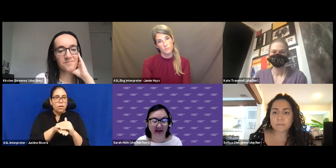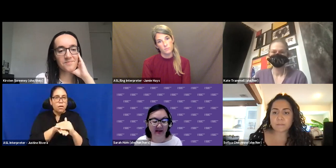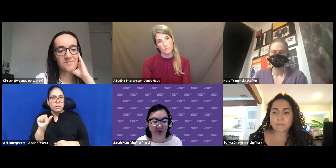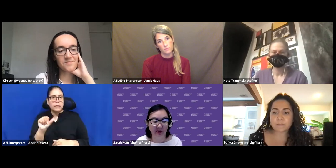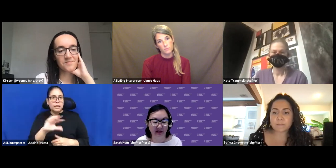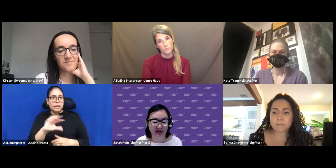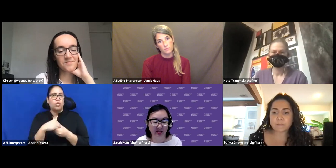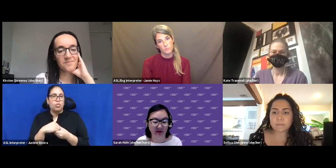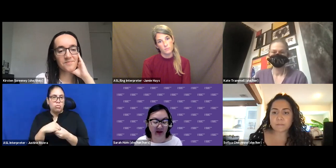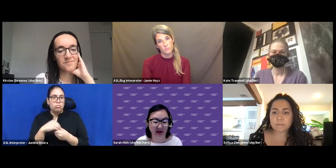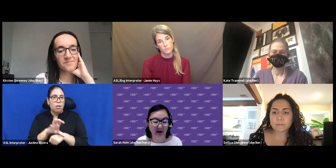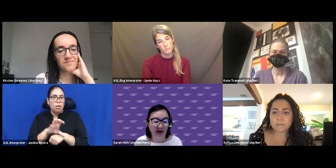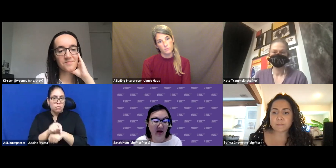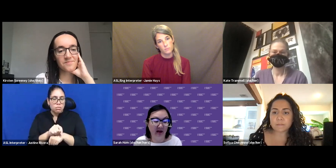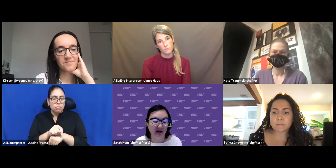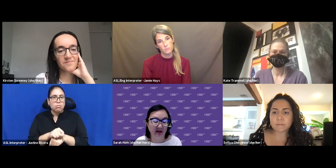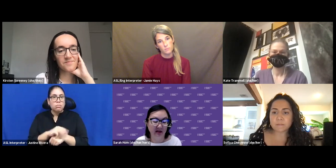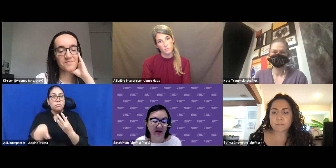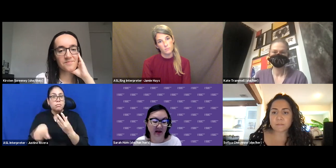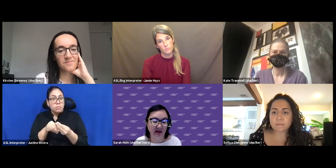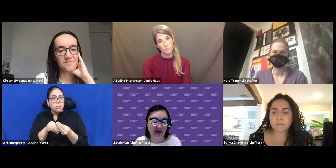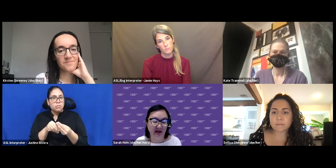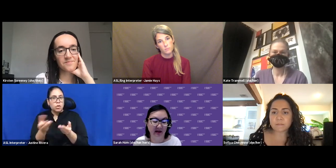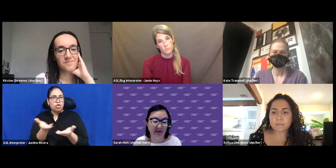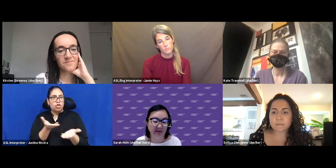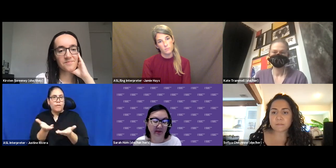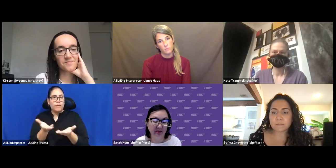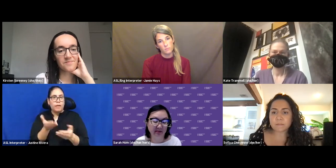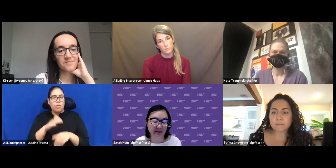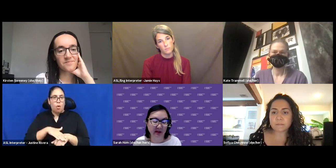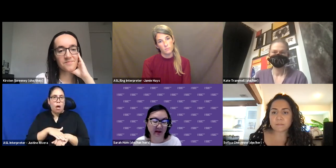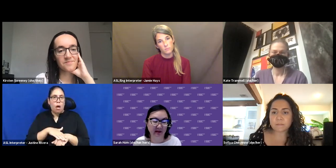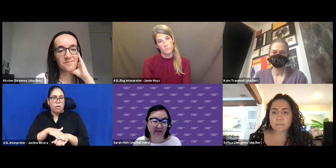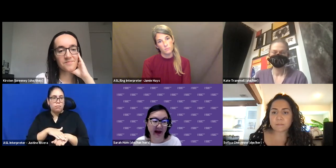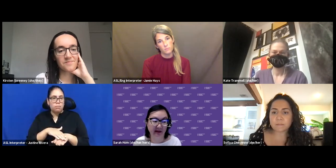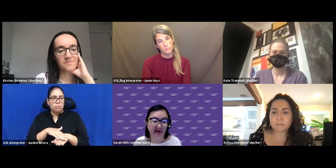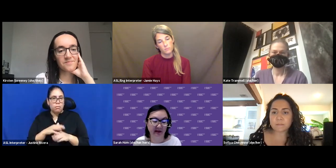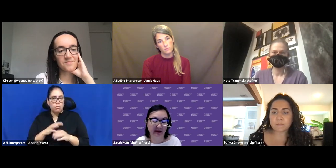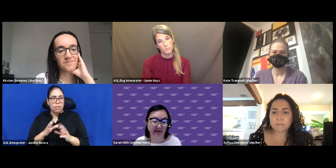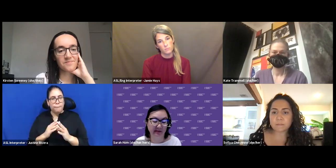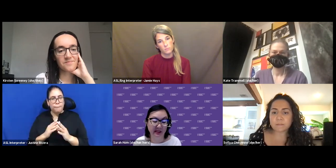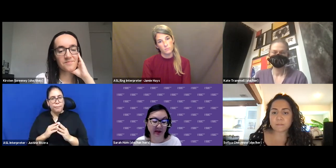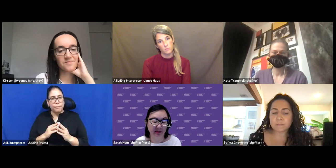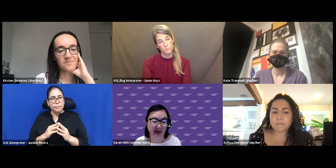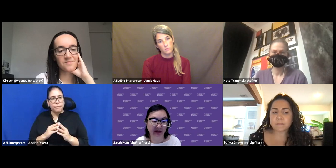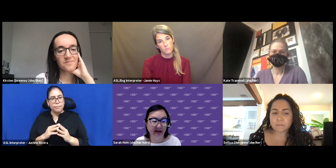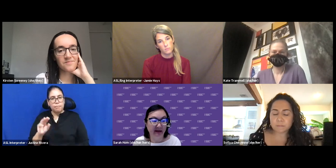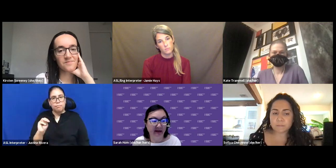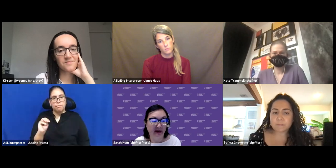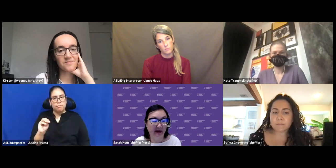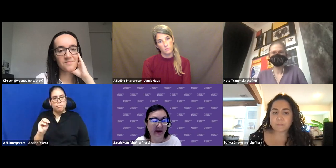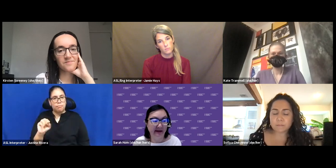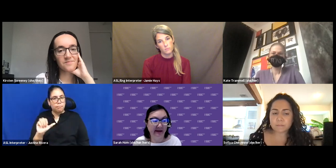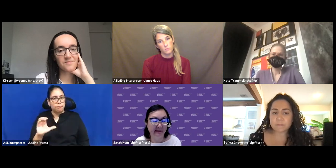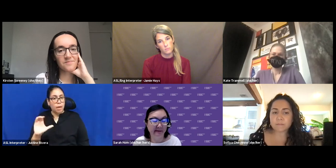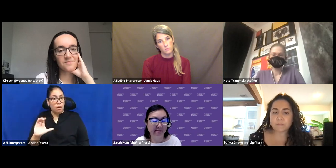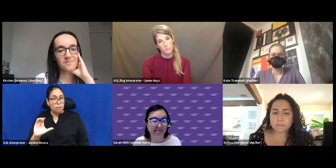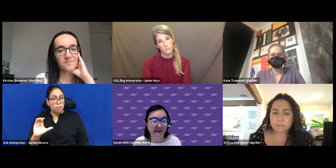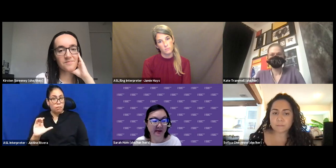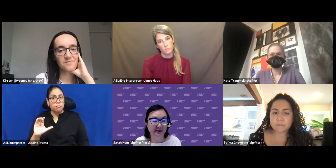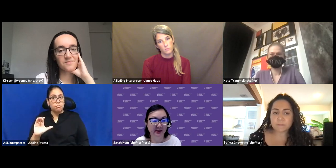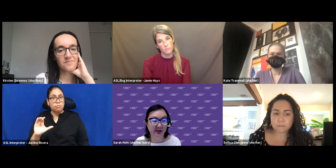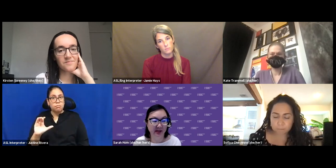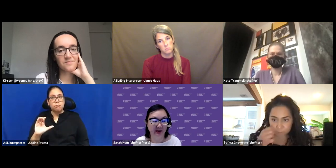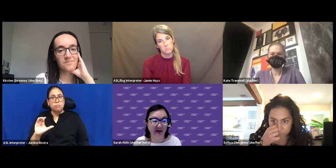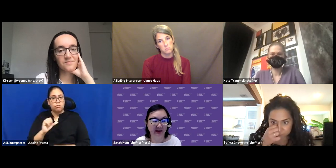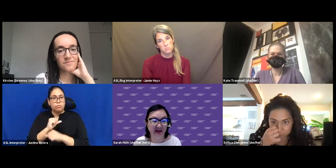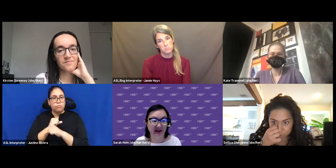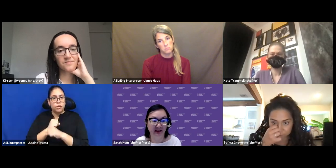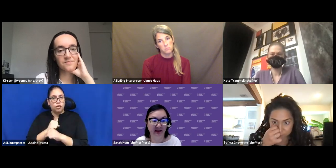as well as serving on the MAC Steering Committee. So I think